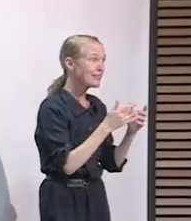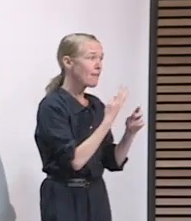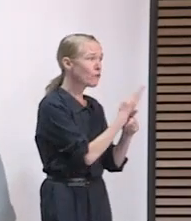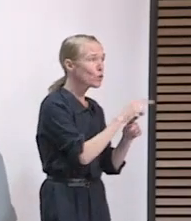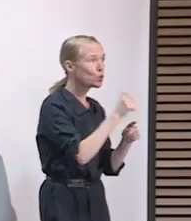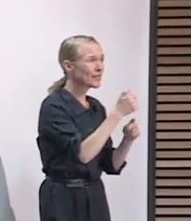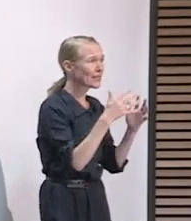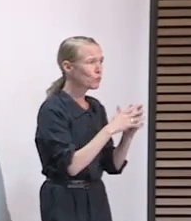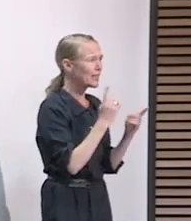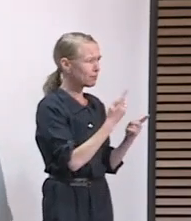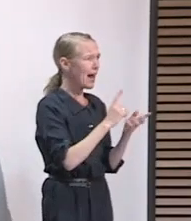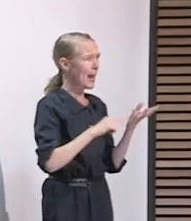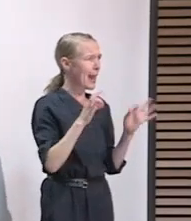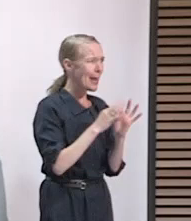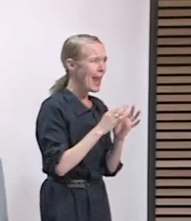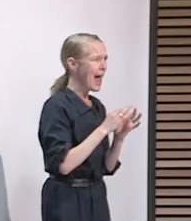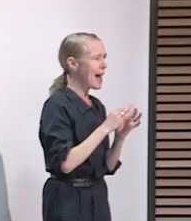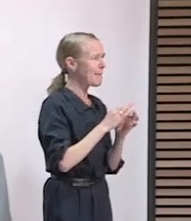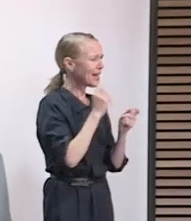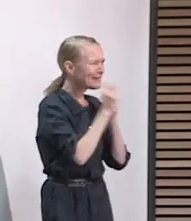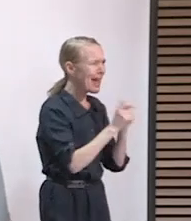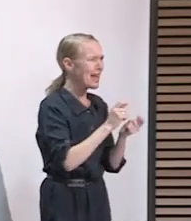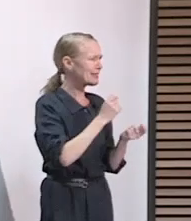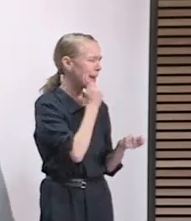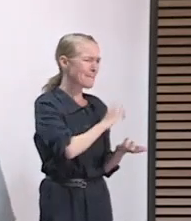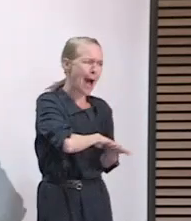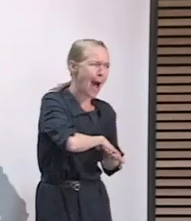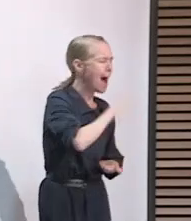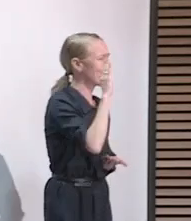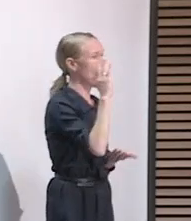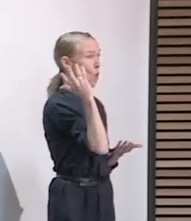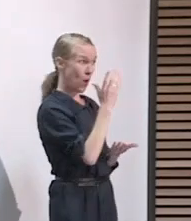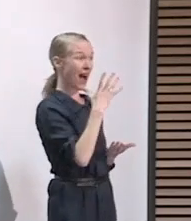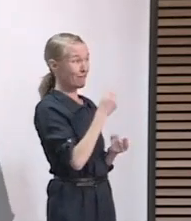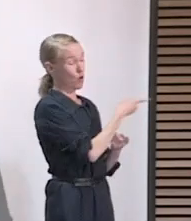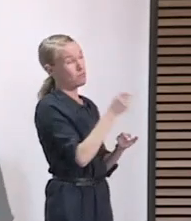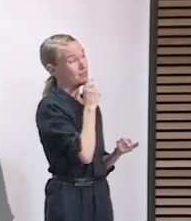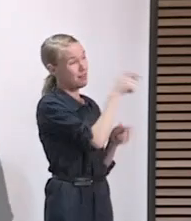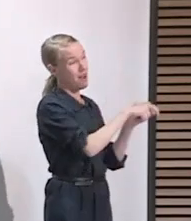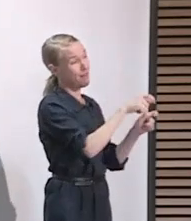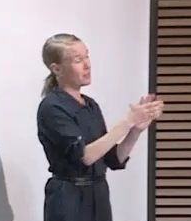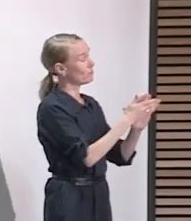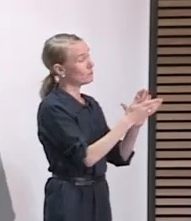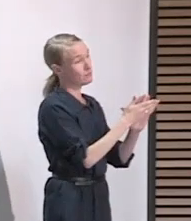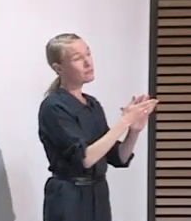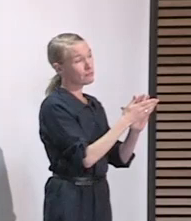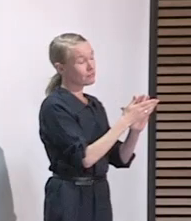that enabling work having been done, without bottlenecks and manual - whilesst other